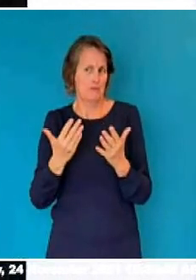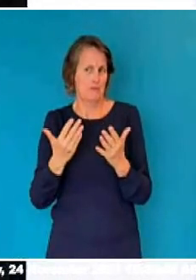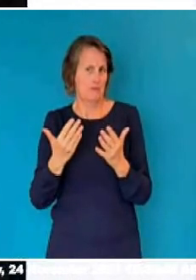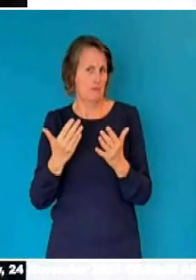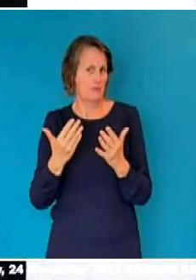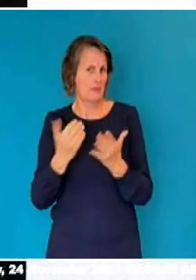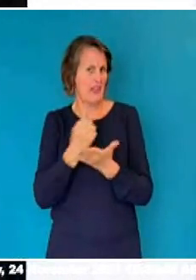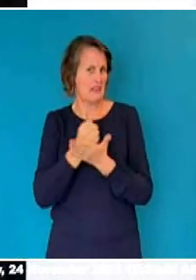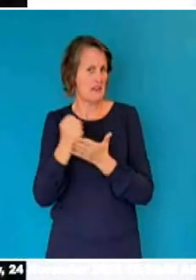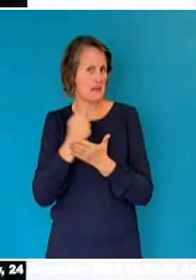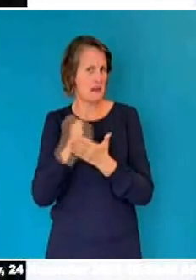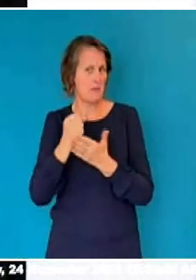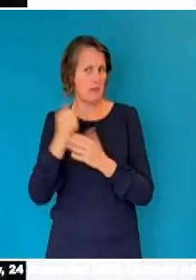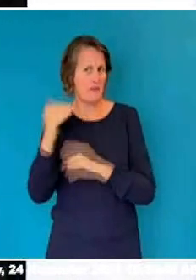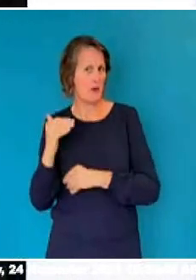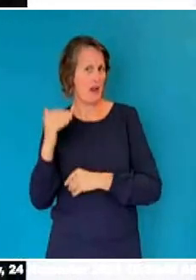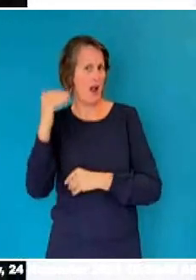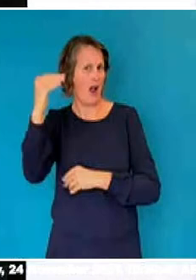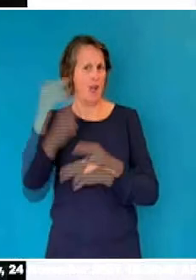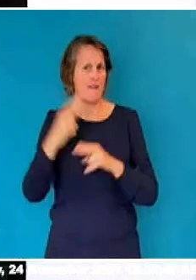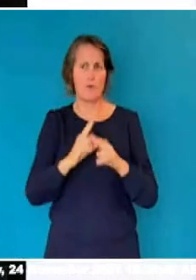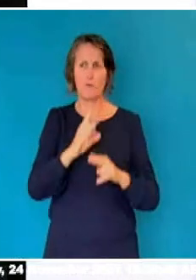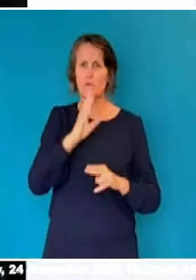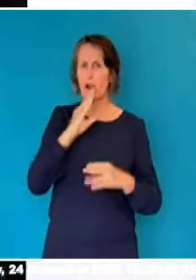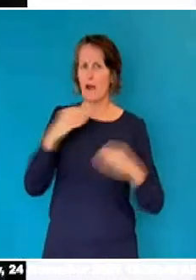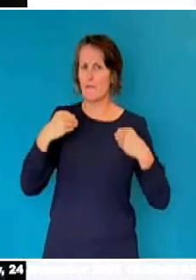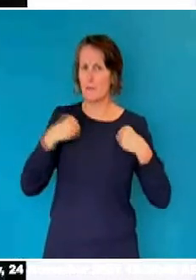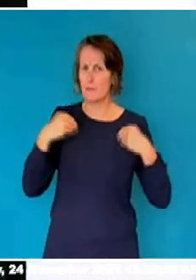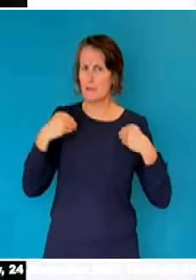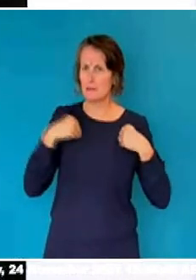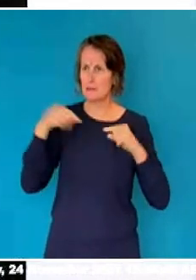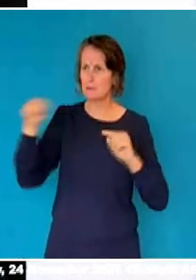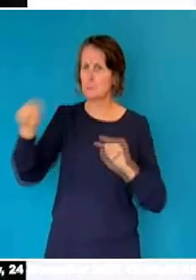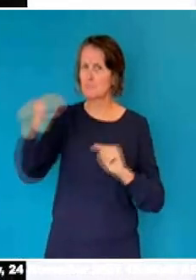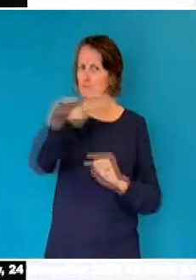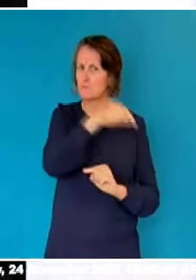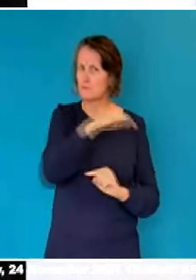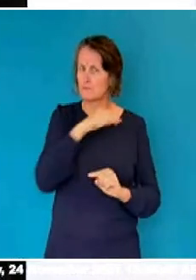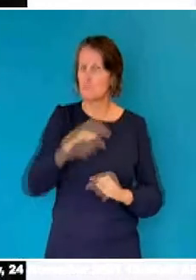highest of the private sector employers that we are hearing from in this week of hearings,